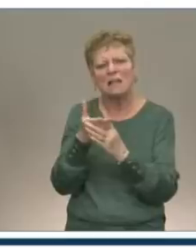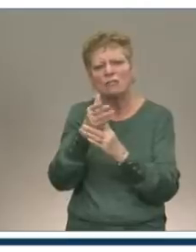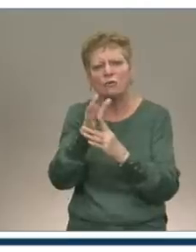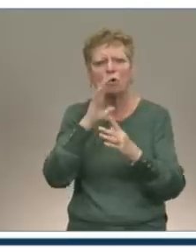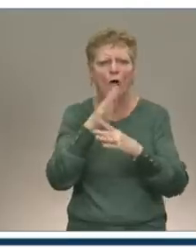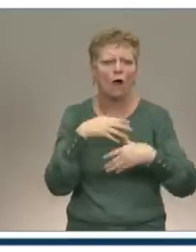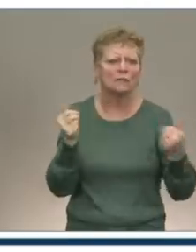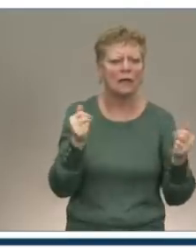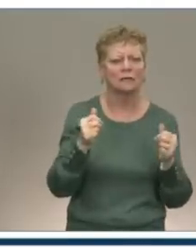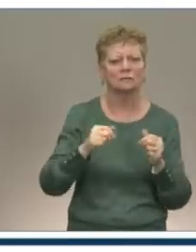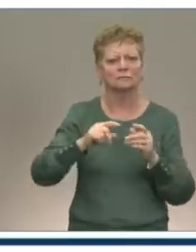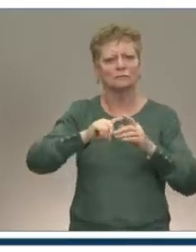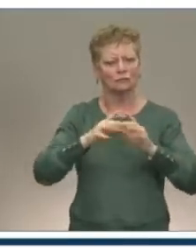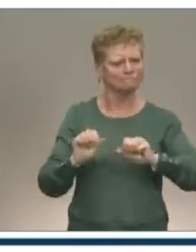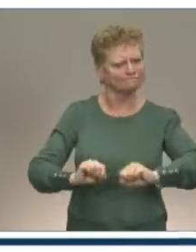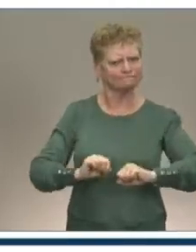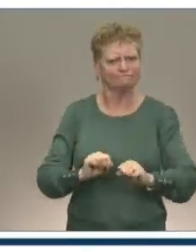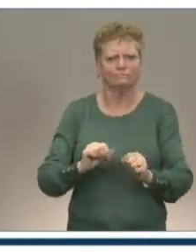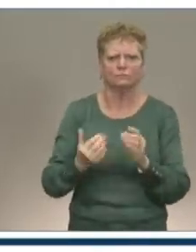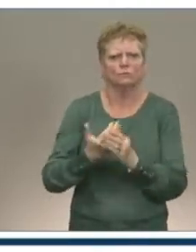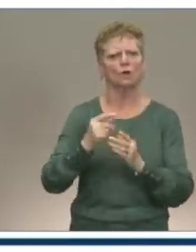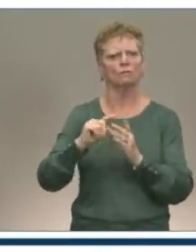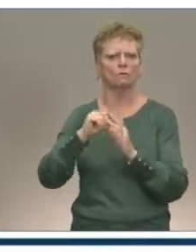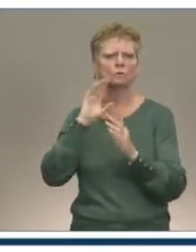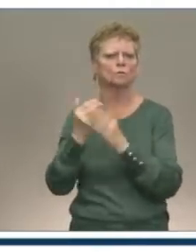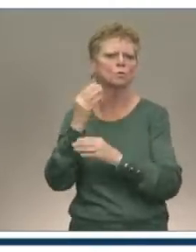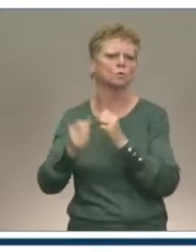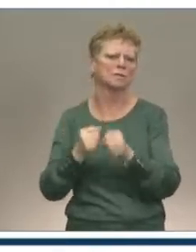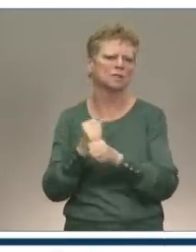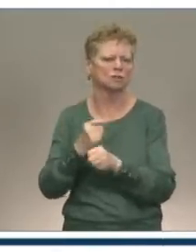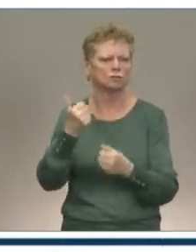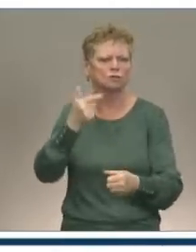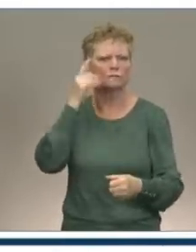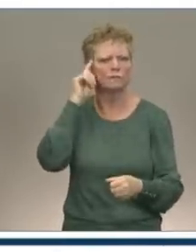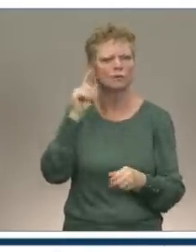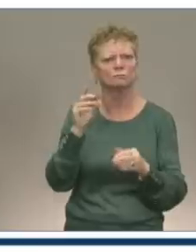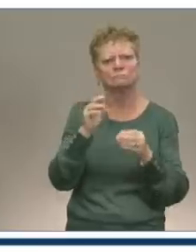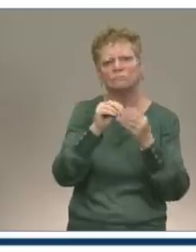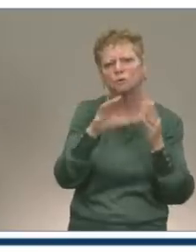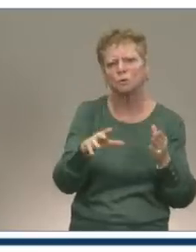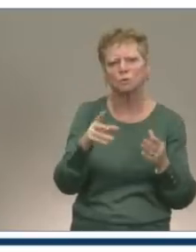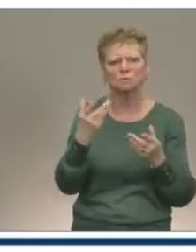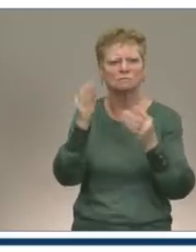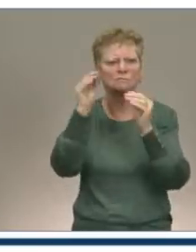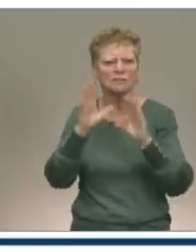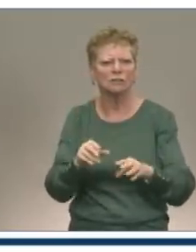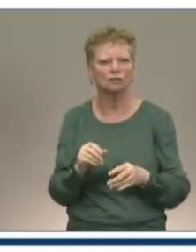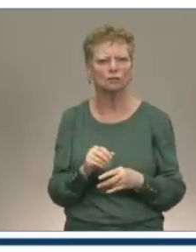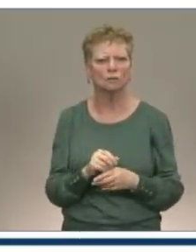new year that's that's better for for for students and teachers so they didn't loop in doctors i was